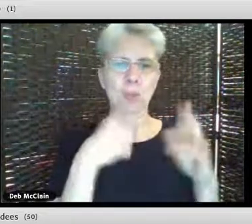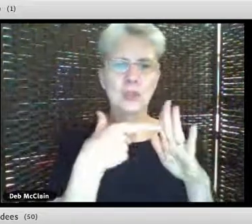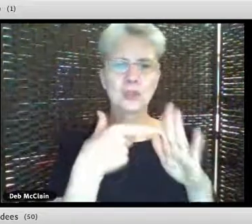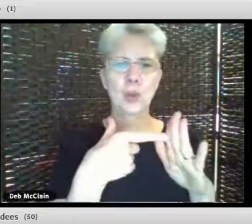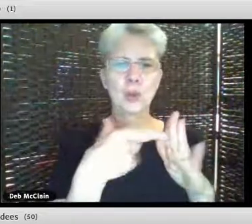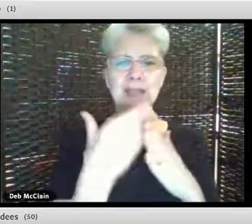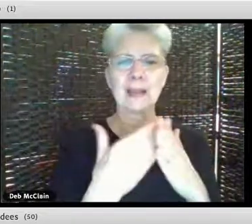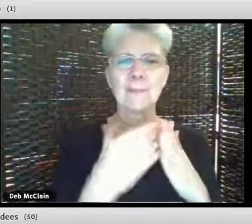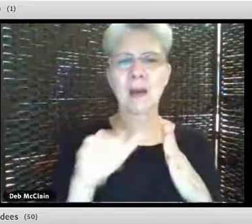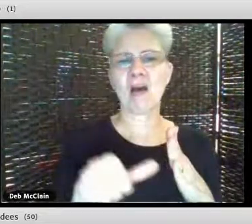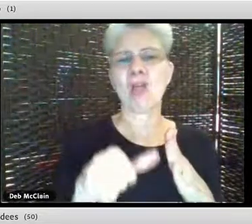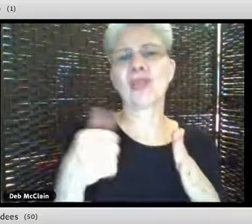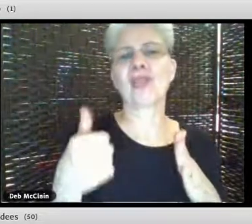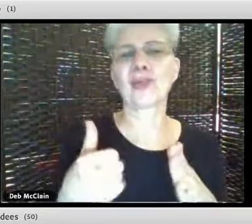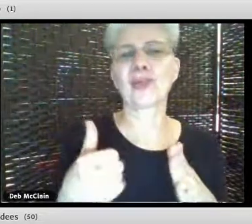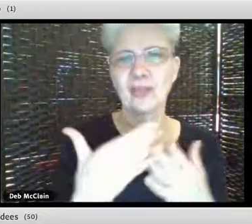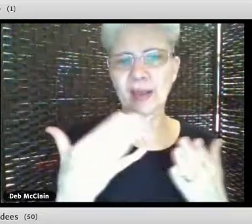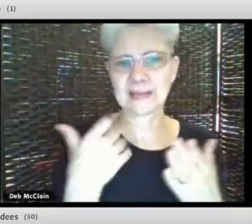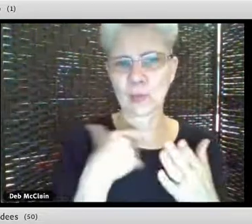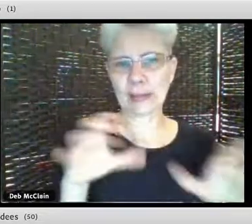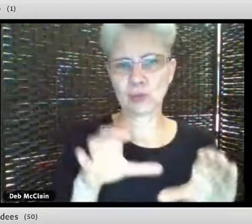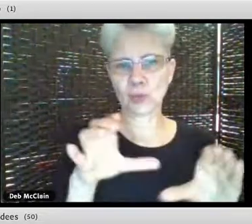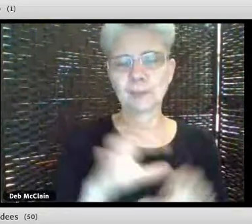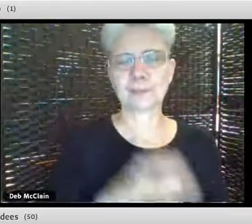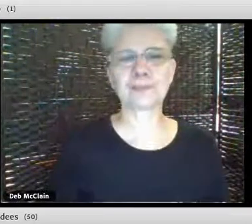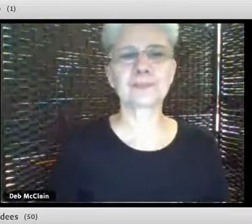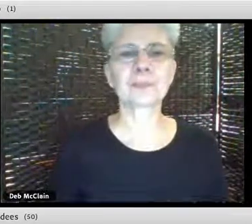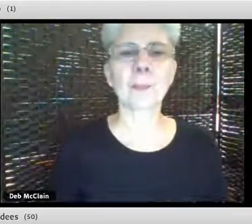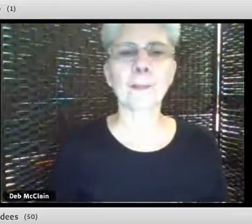that's what I had to do. Okay. So let me go back because I want to show you